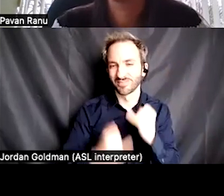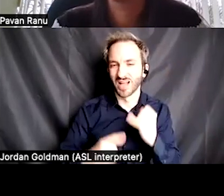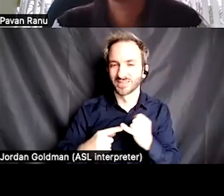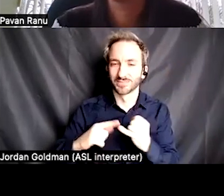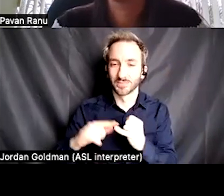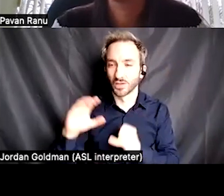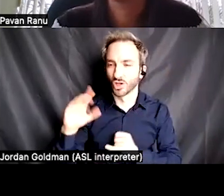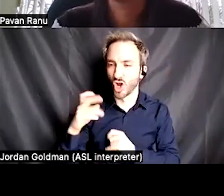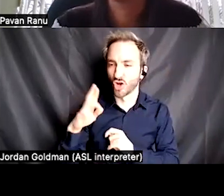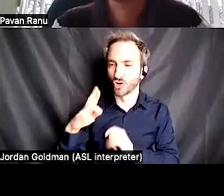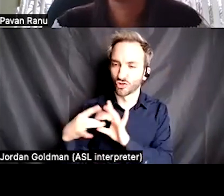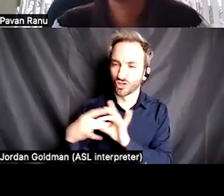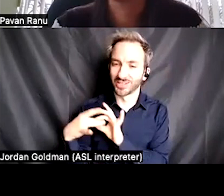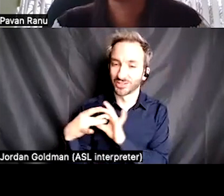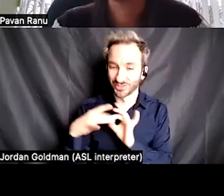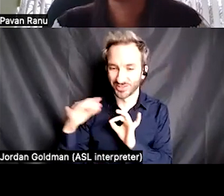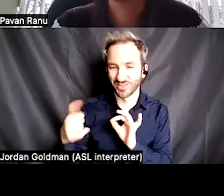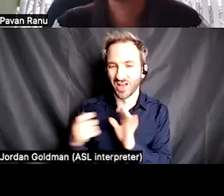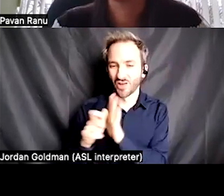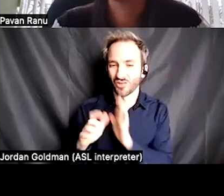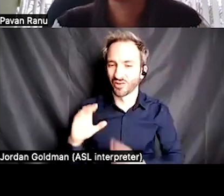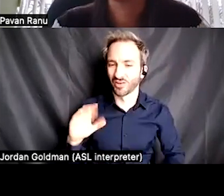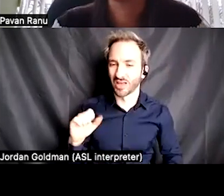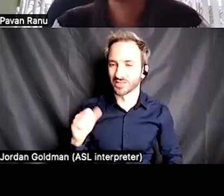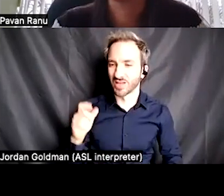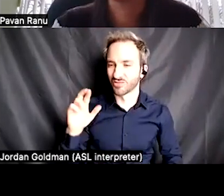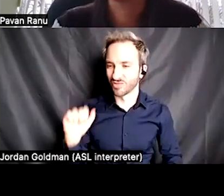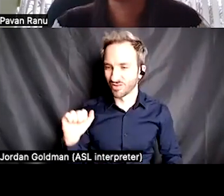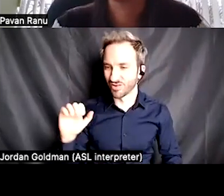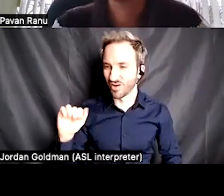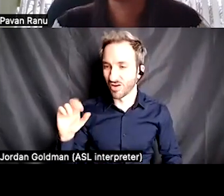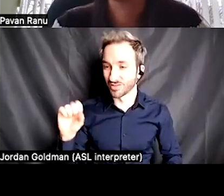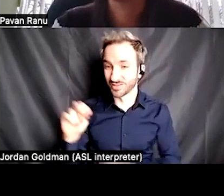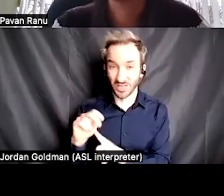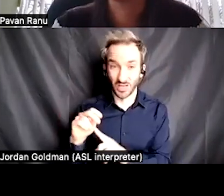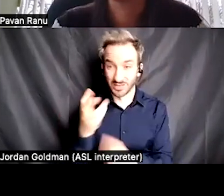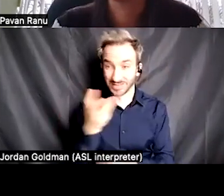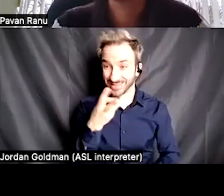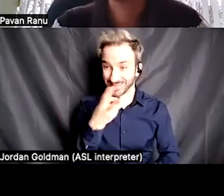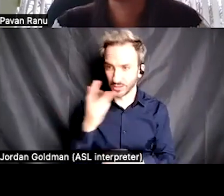Connection" by Cassandra Aarssen. All of these titles are rising in popularity, and they all